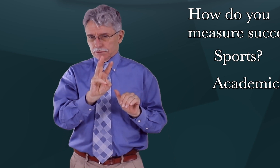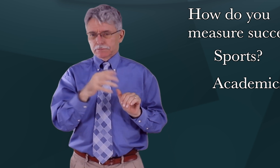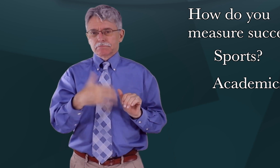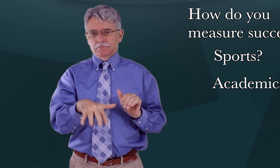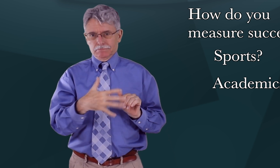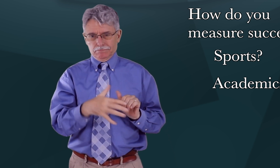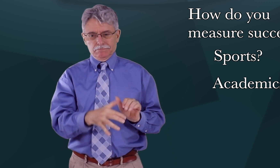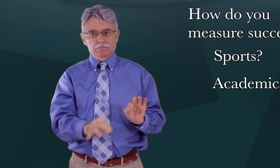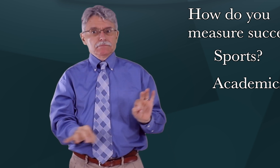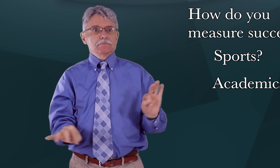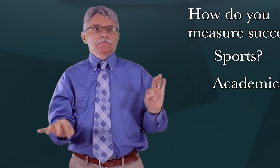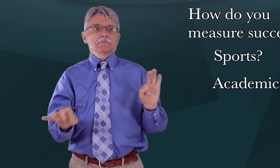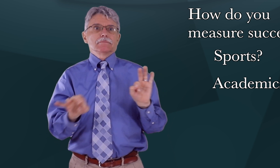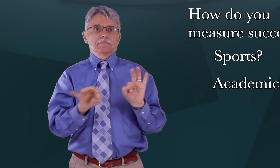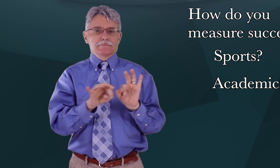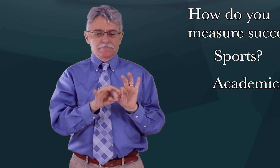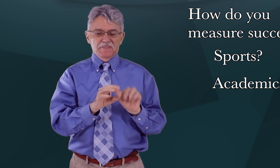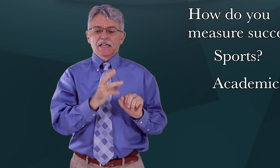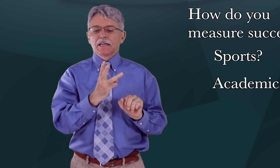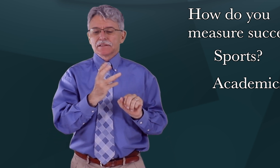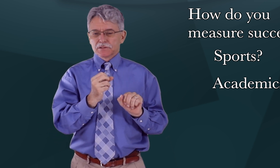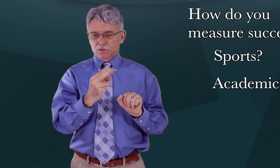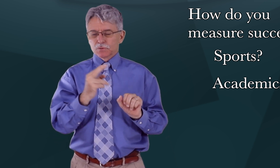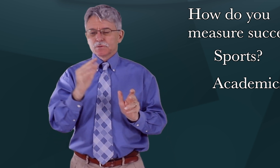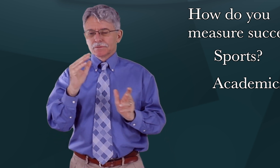those early developmental years when that is so important.